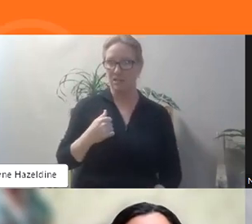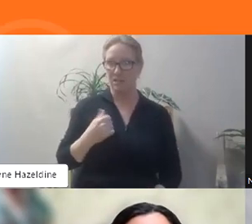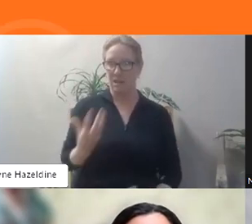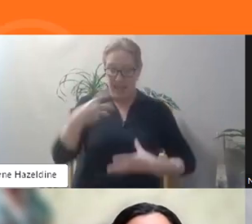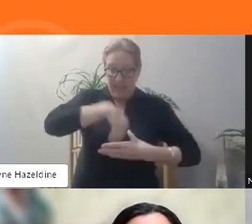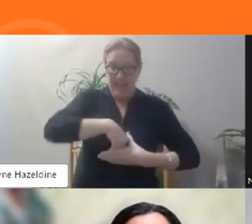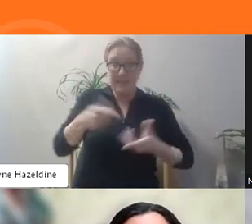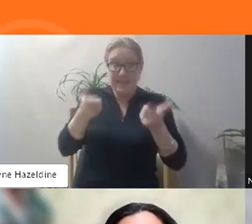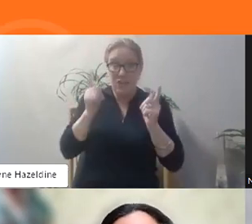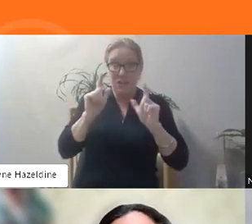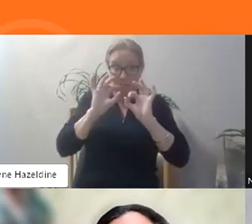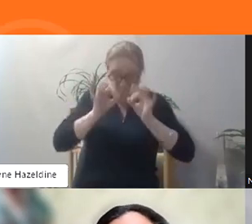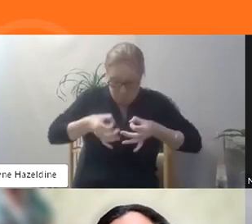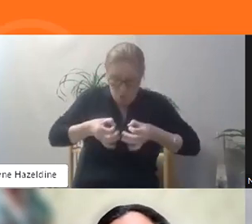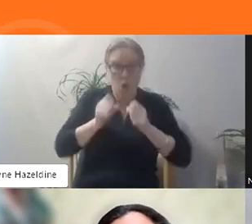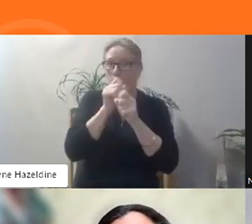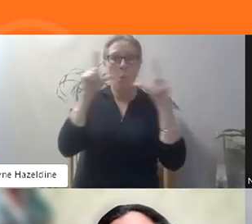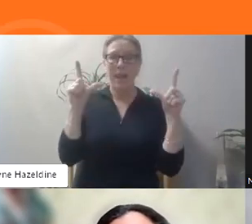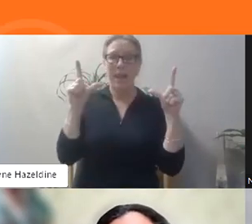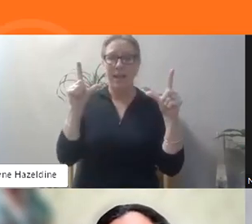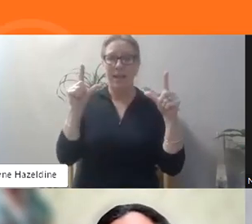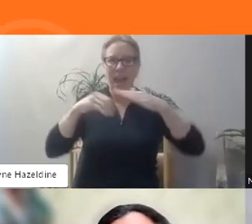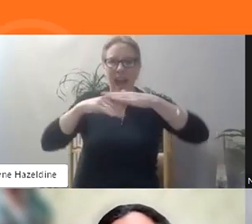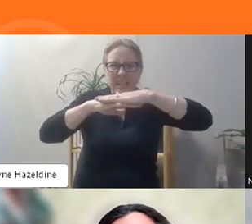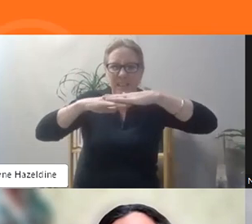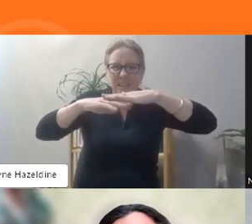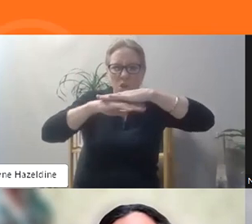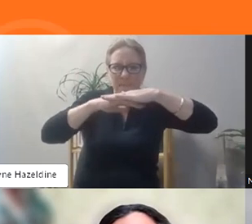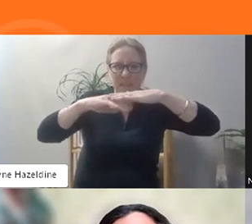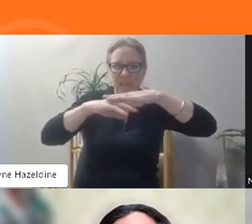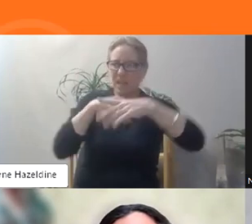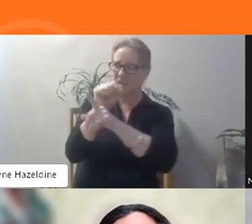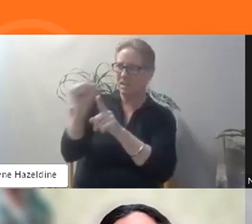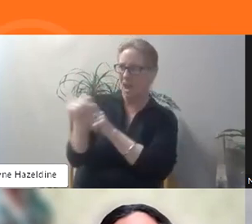aware of it, and it's under the surface in society as a whole and